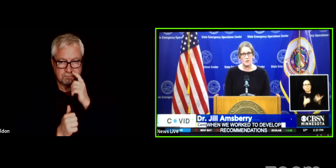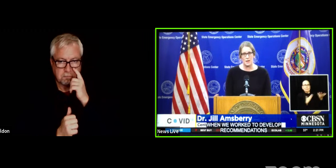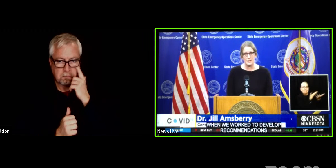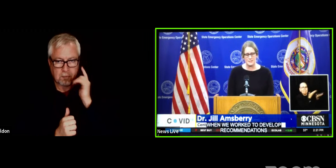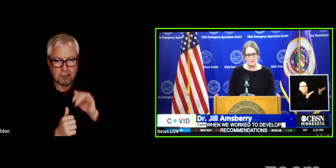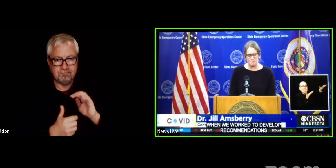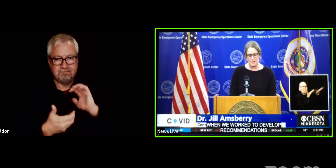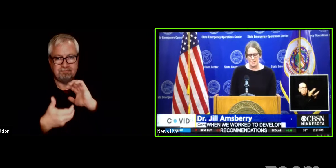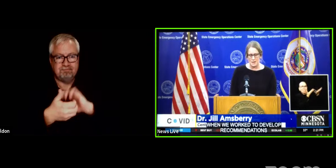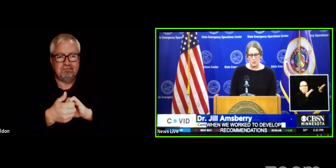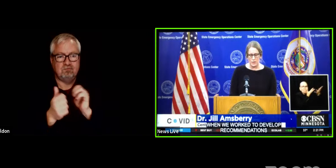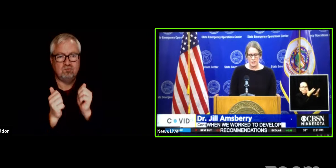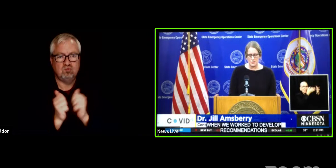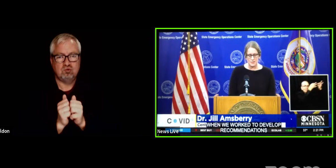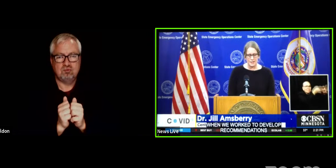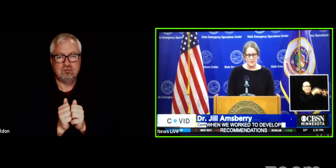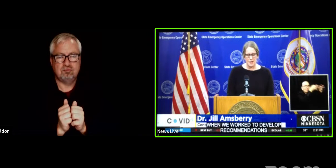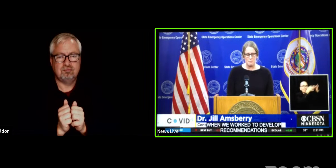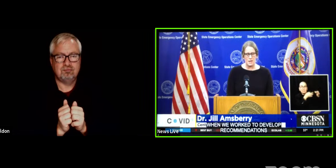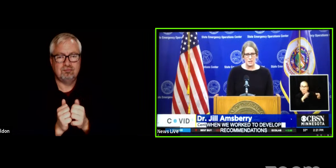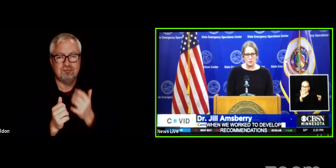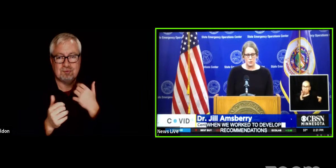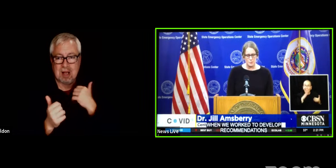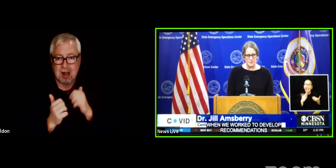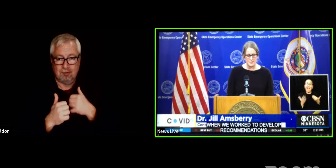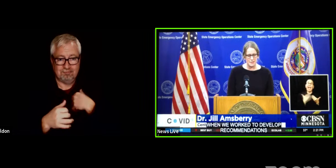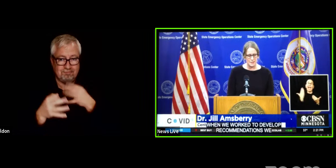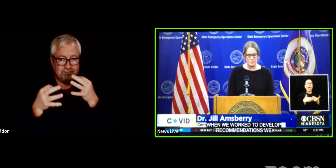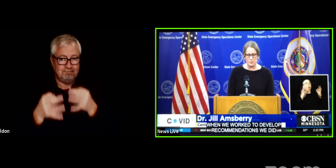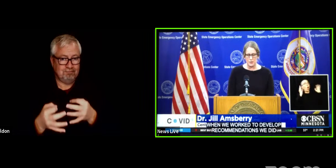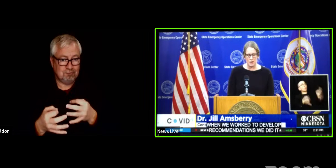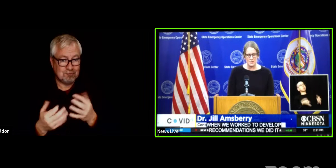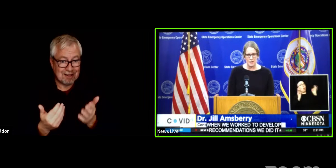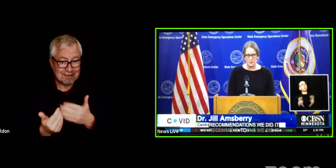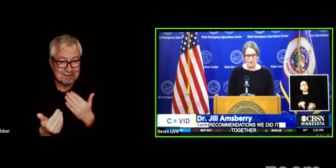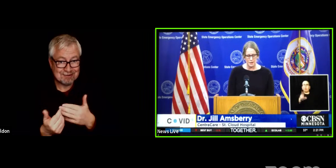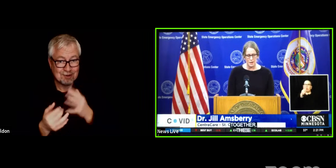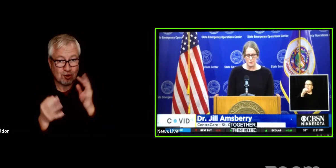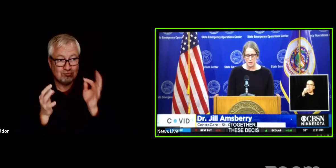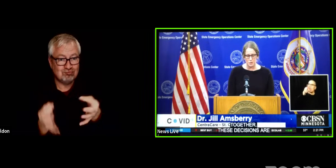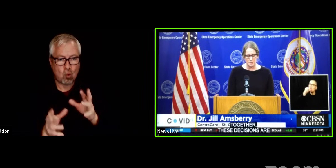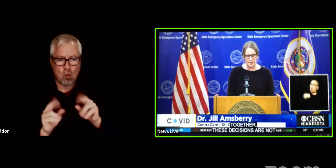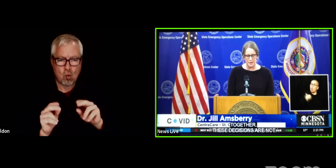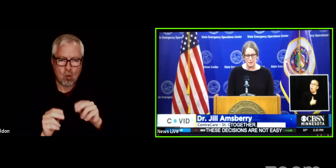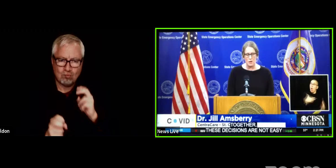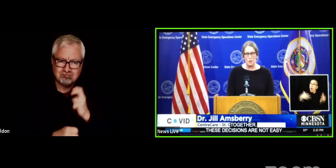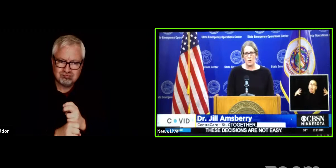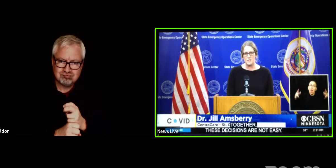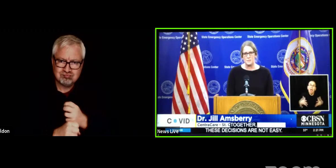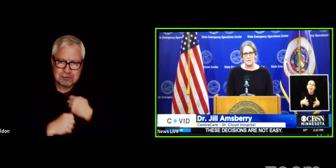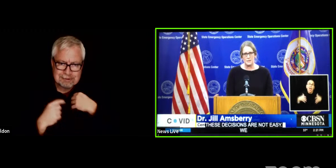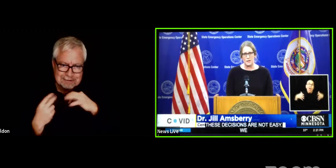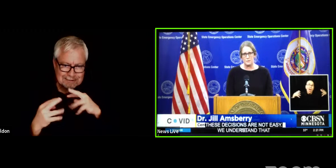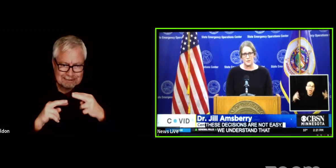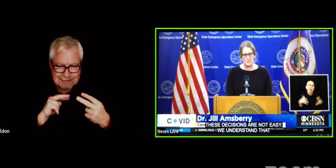NOT EASY. WE UNDERSTAND THAT MANY GROUPS, EVEN BEYOND HEALTH CARE AND LONG-TERM CARE WANT TO BE IN LINE FIRST